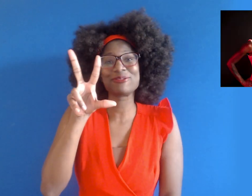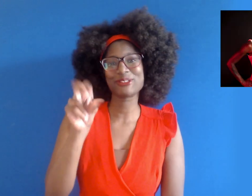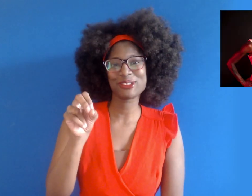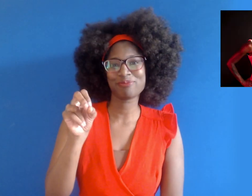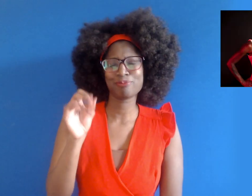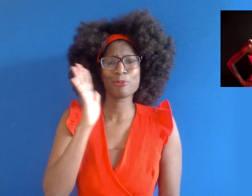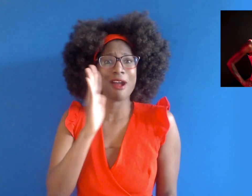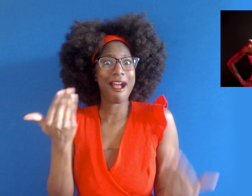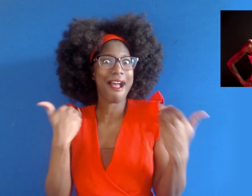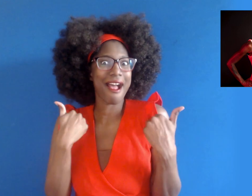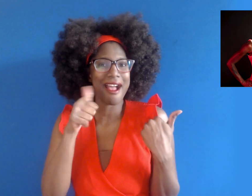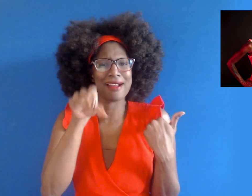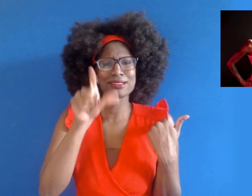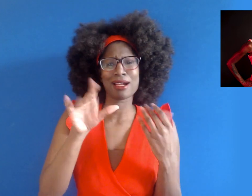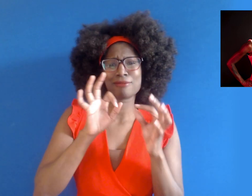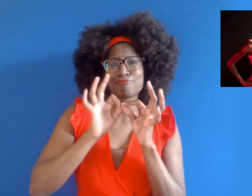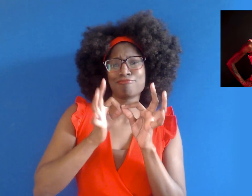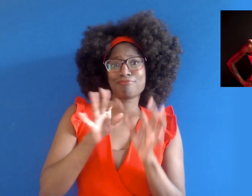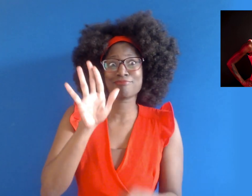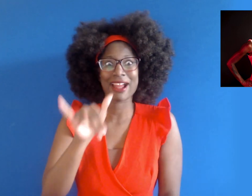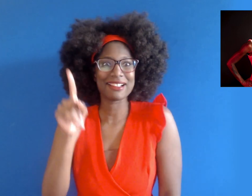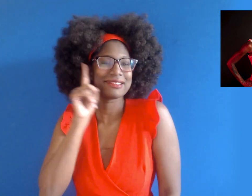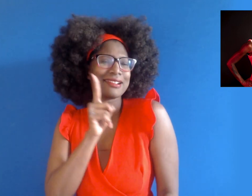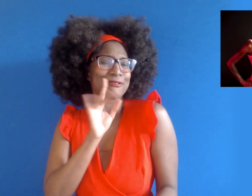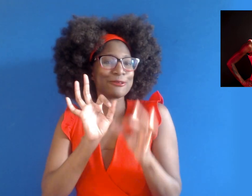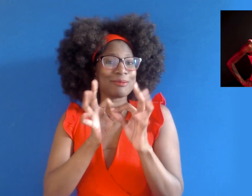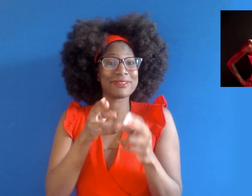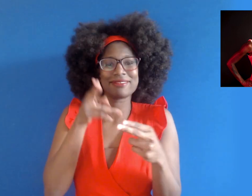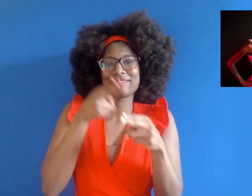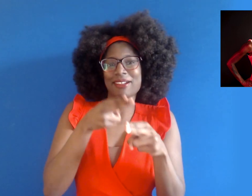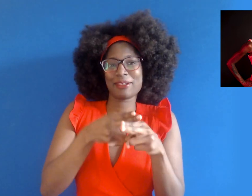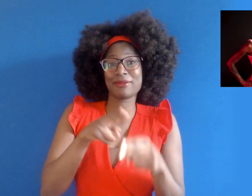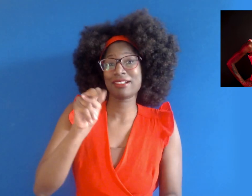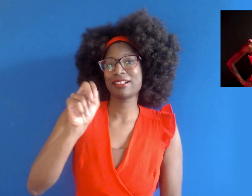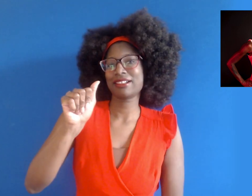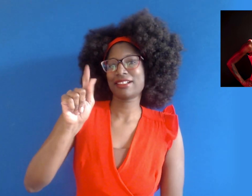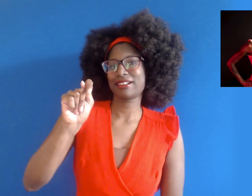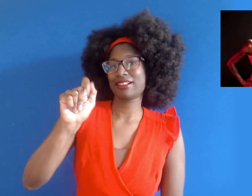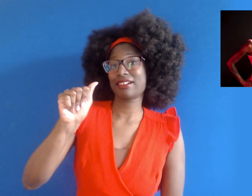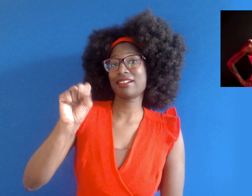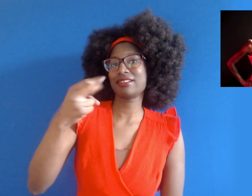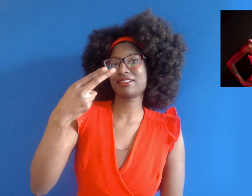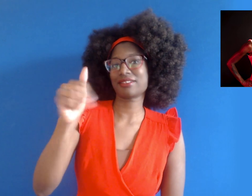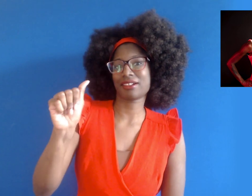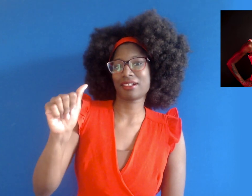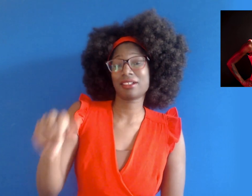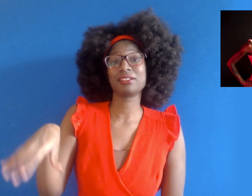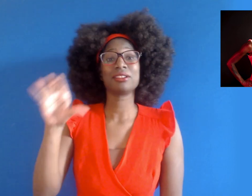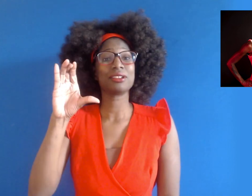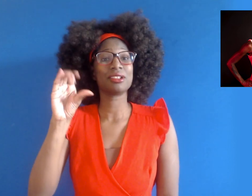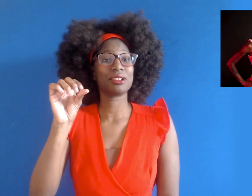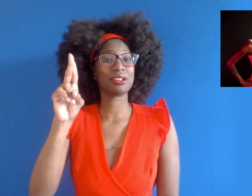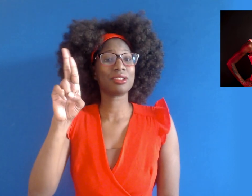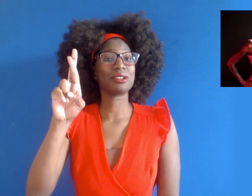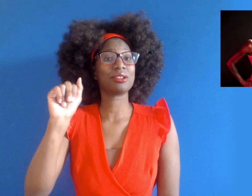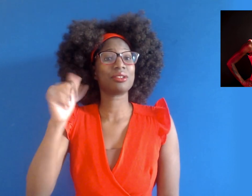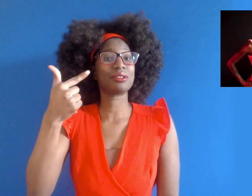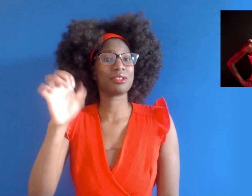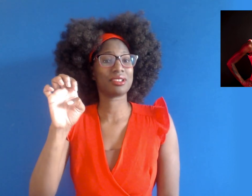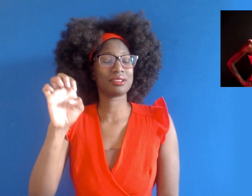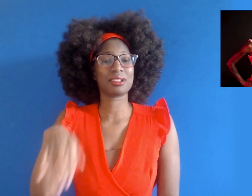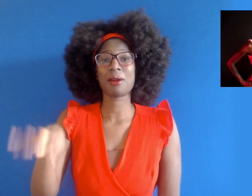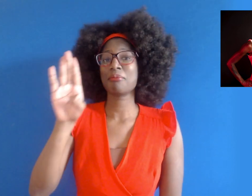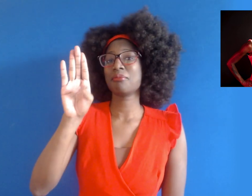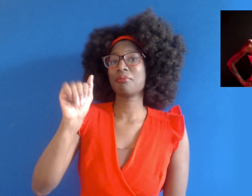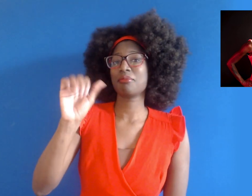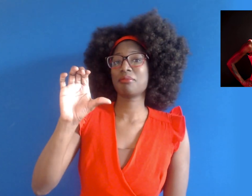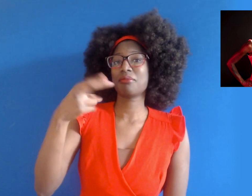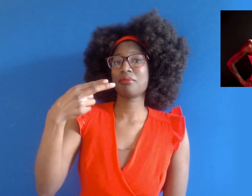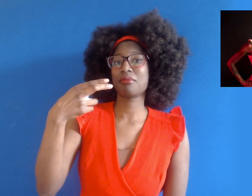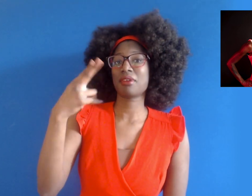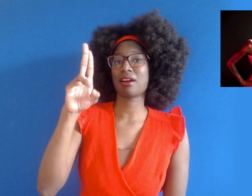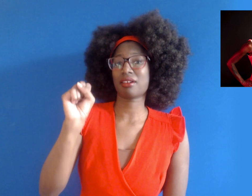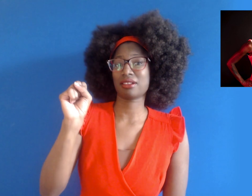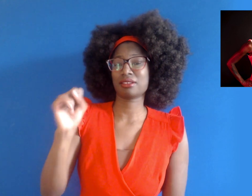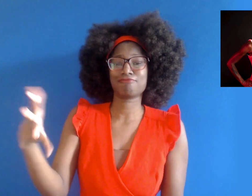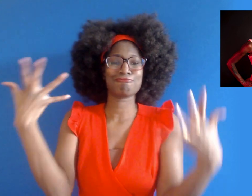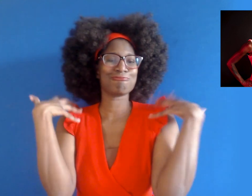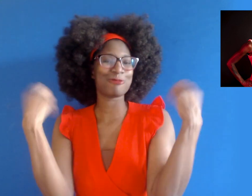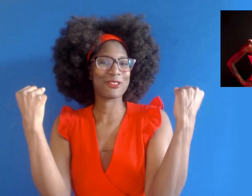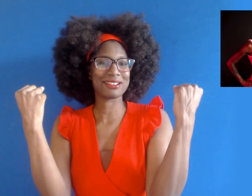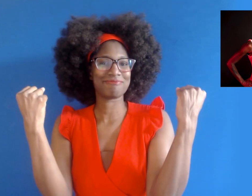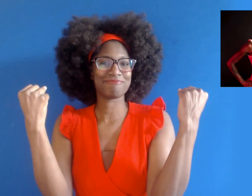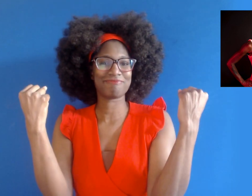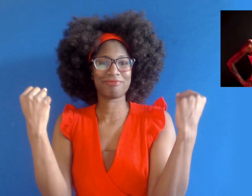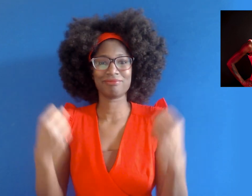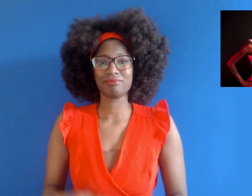ASL interpretation by Deaf interpreter Natasha "Courage" Bacchus.